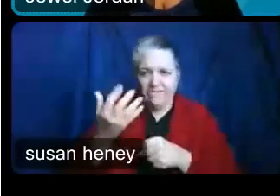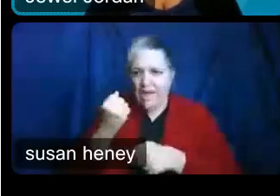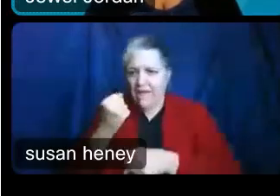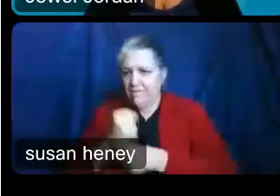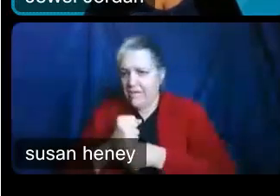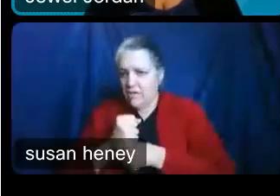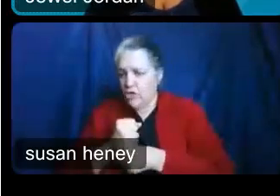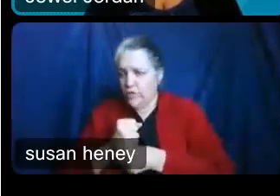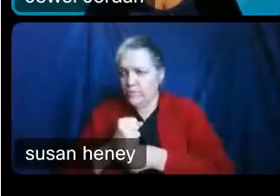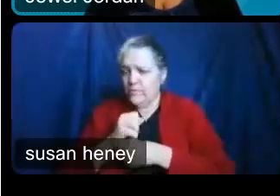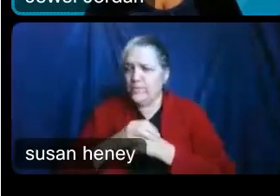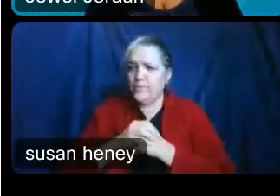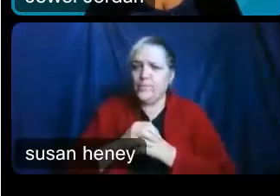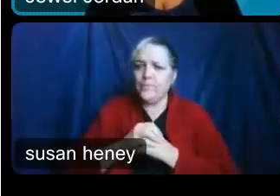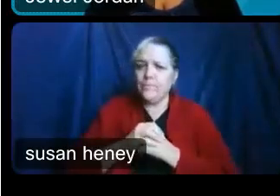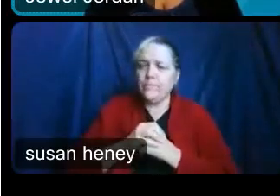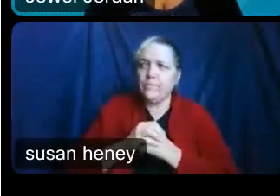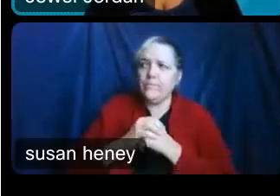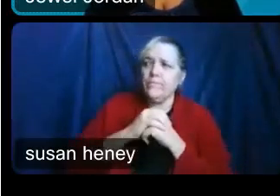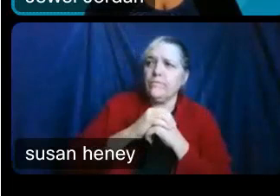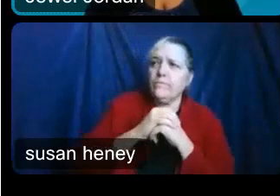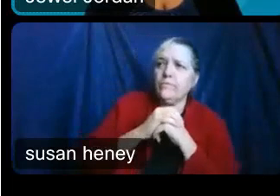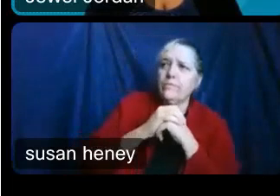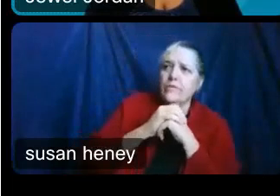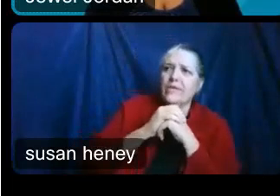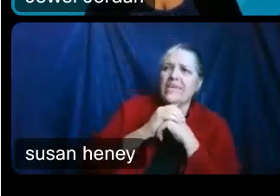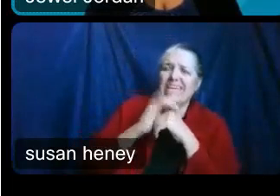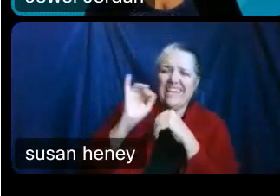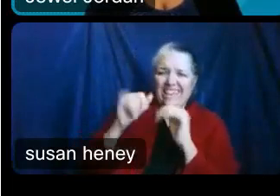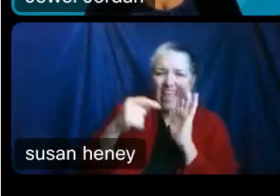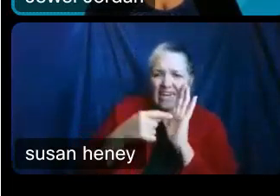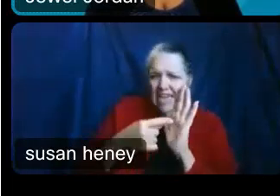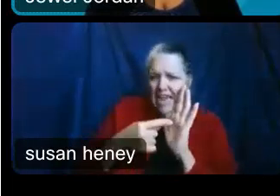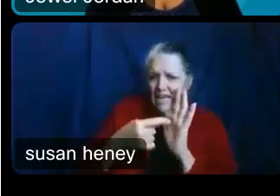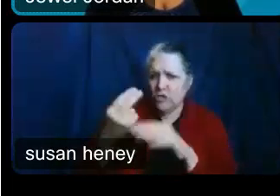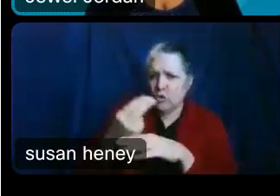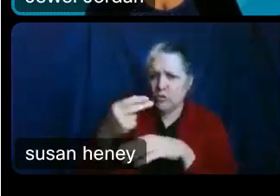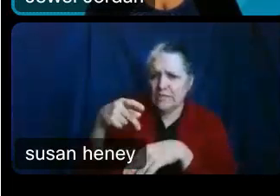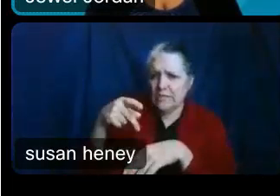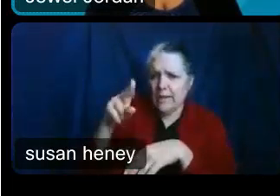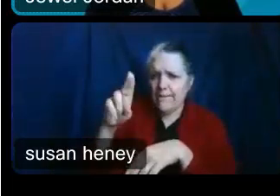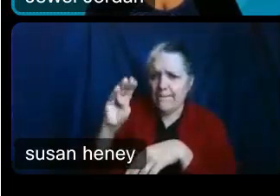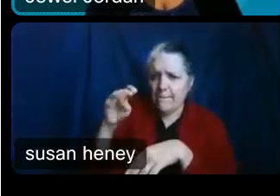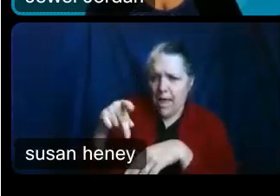Either should in that specific case using the PUMS data, it should not -- it should